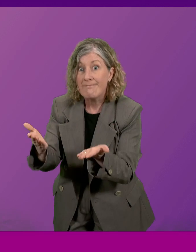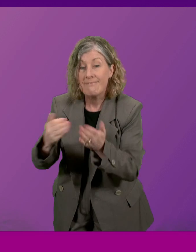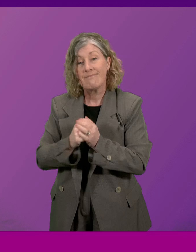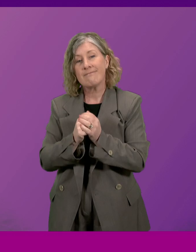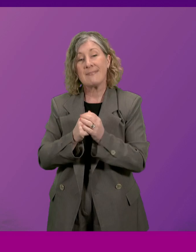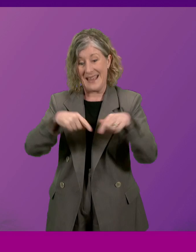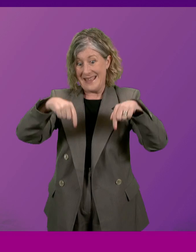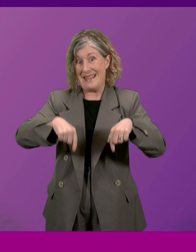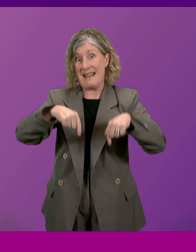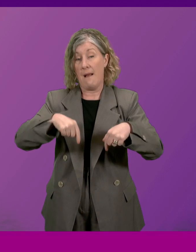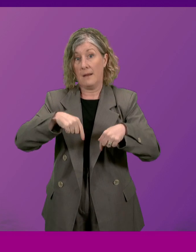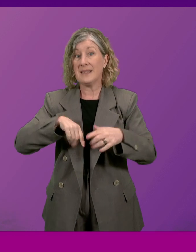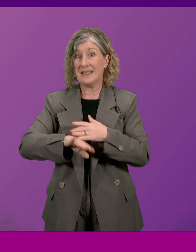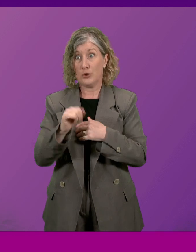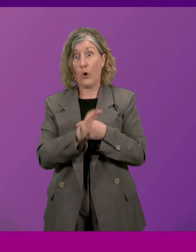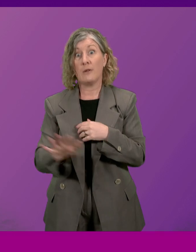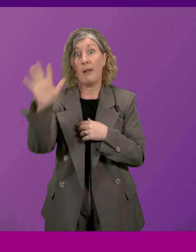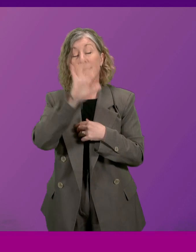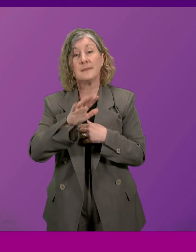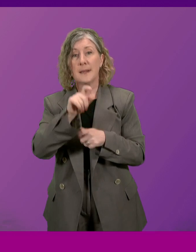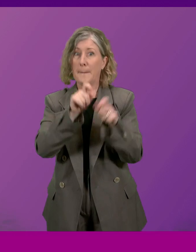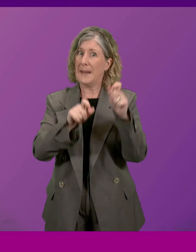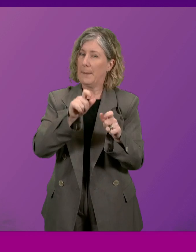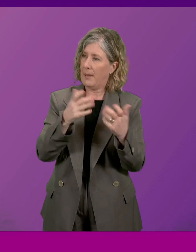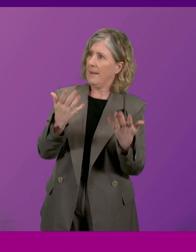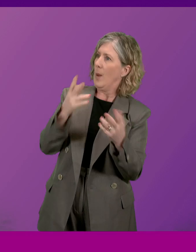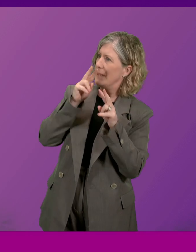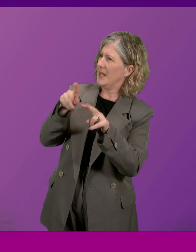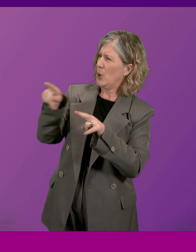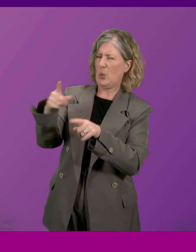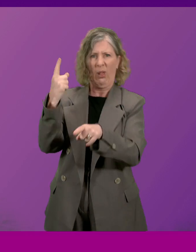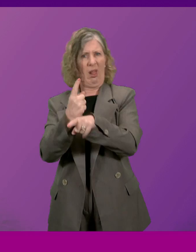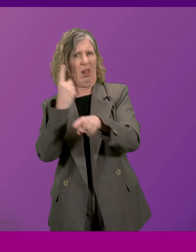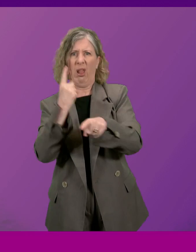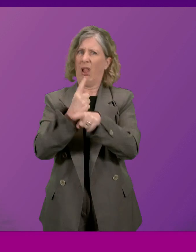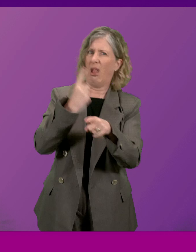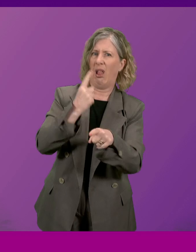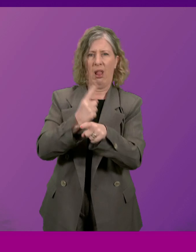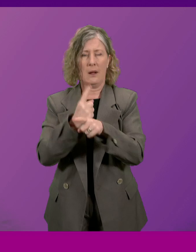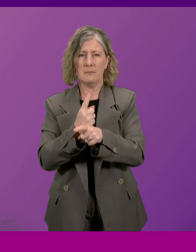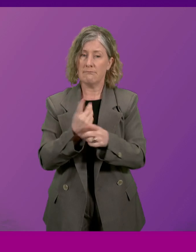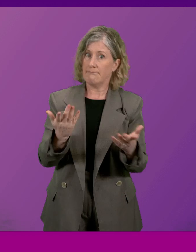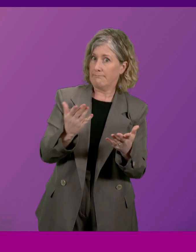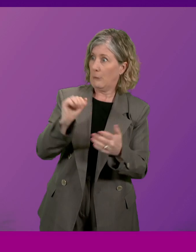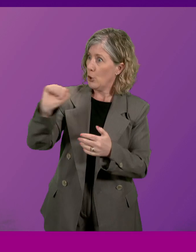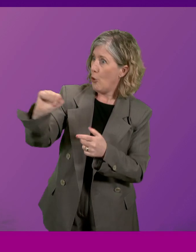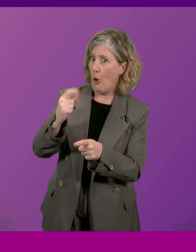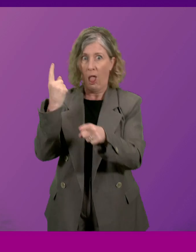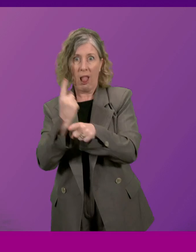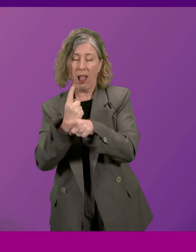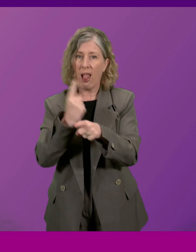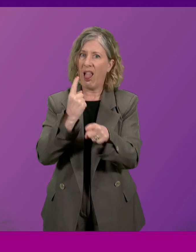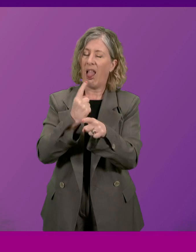just had an insight into Mr Sarwar’s rhetoric. We have heard Mr Sarwar’s rhetoric on the WASPI